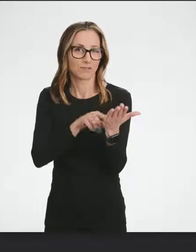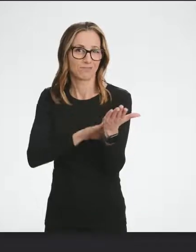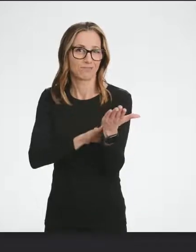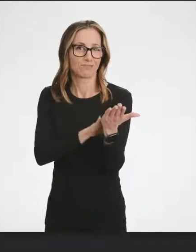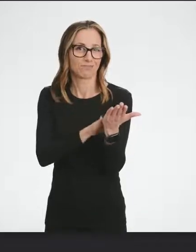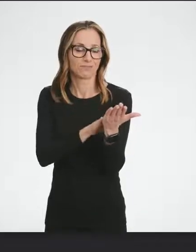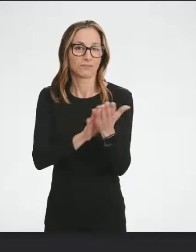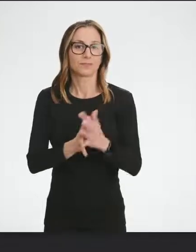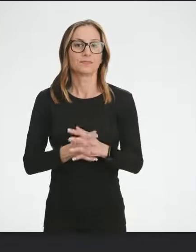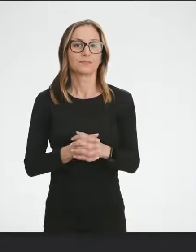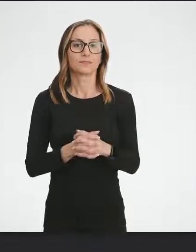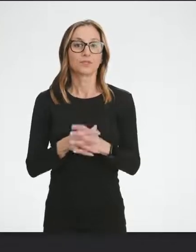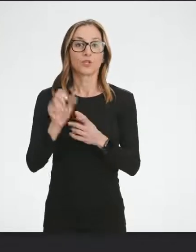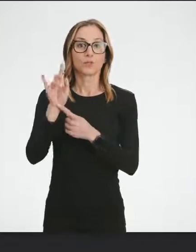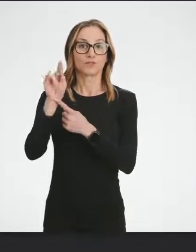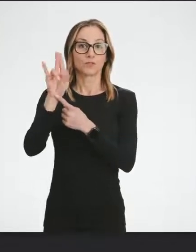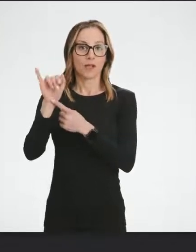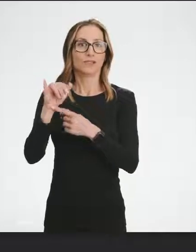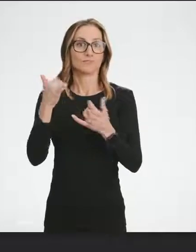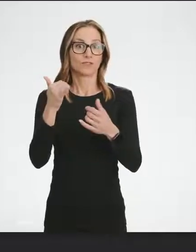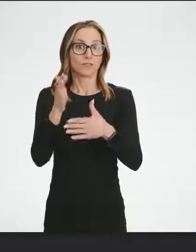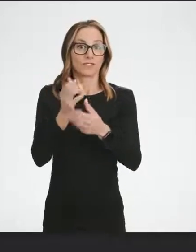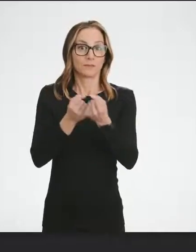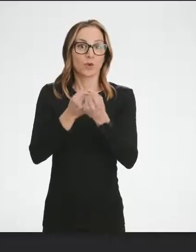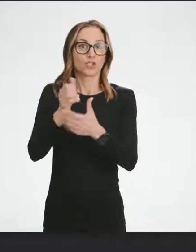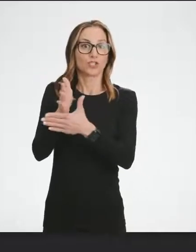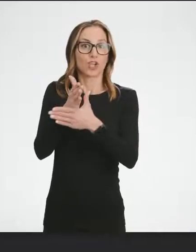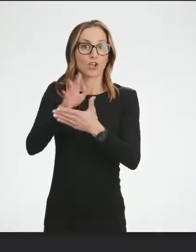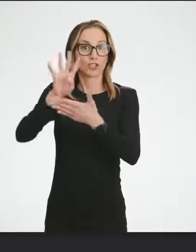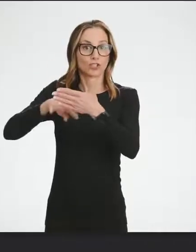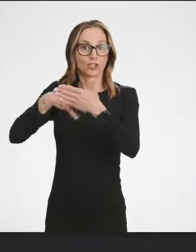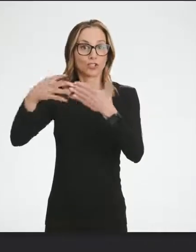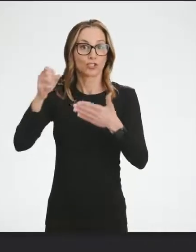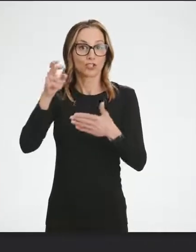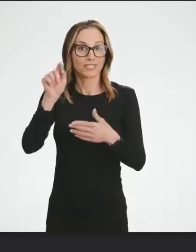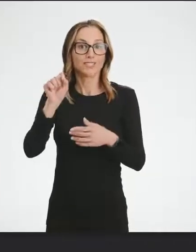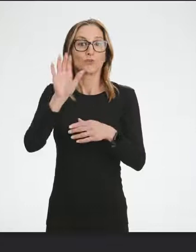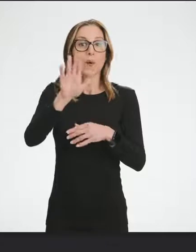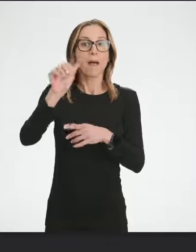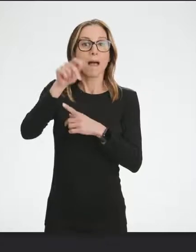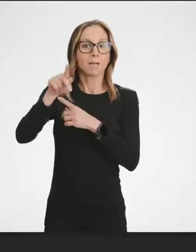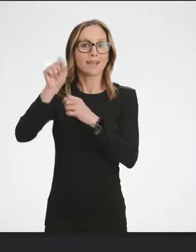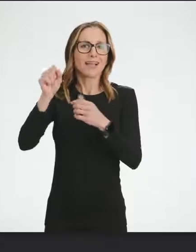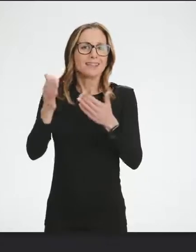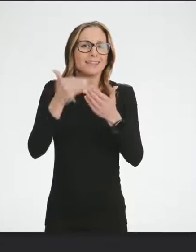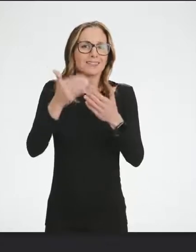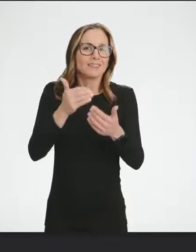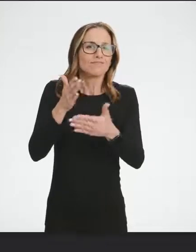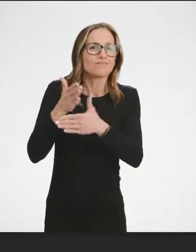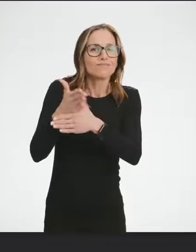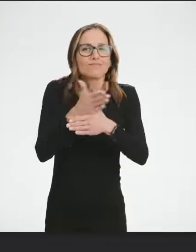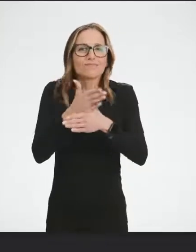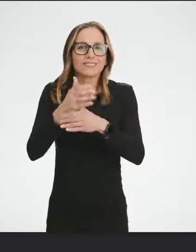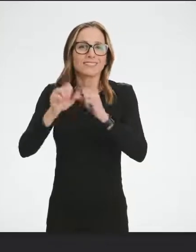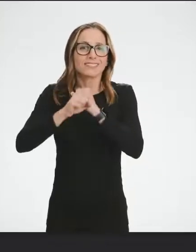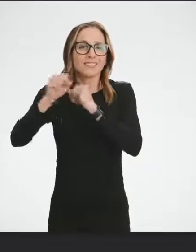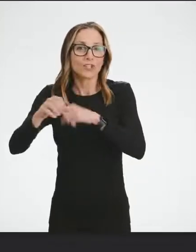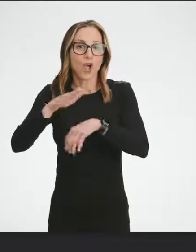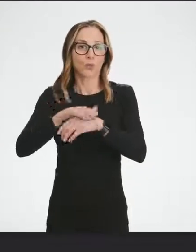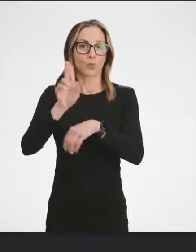And SwiftUI now supports Share Sheets, so your app can easily leverage all of the Share extensions available on a user's device.